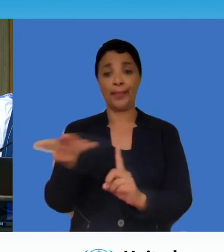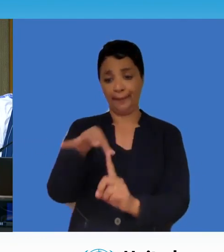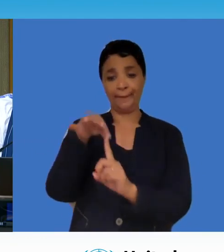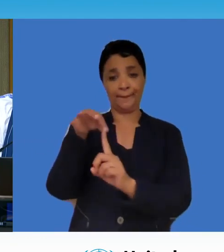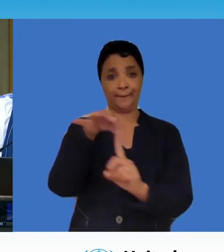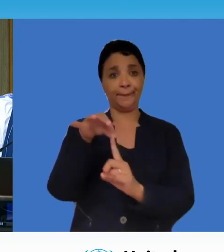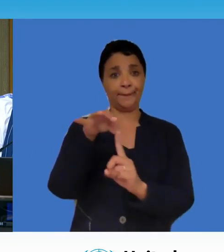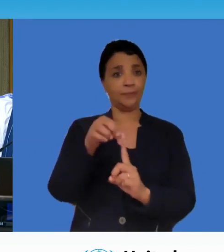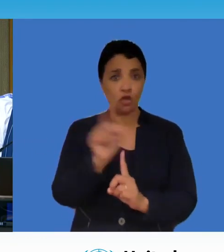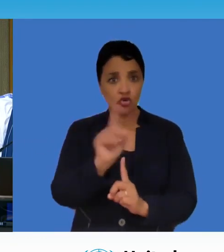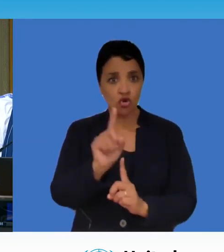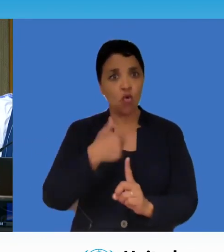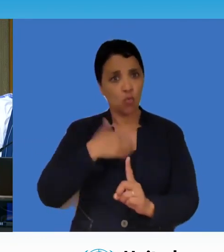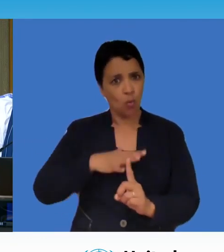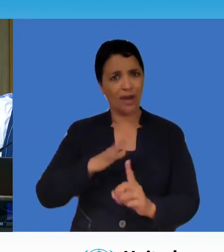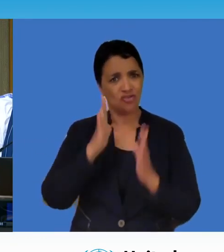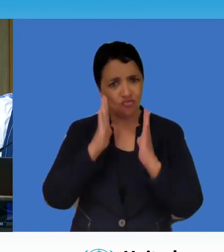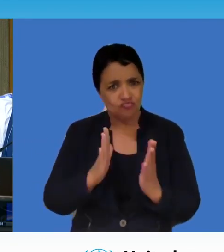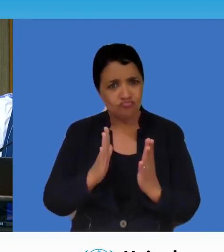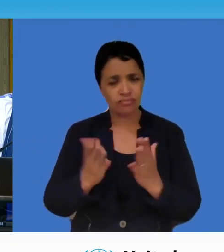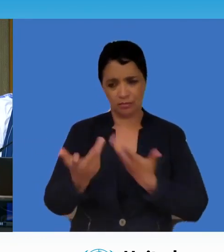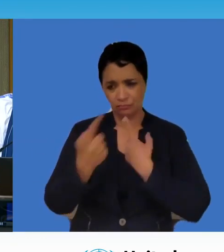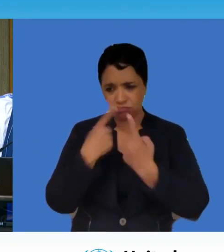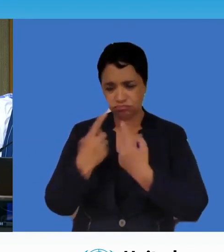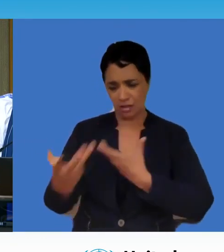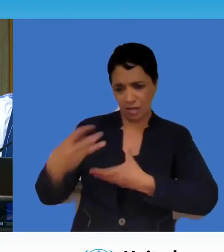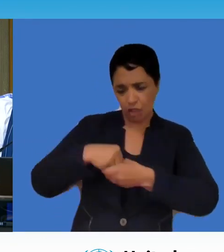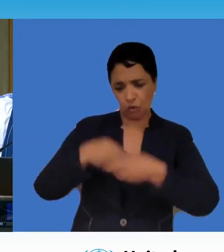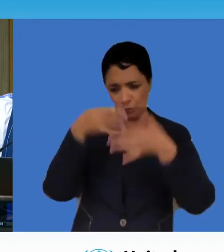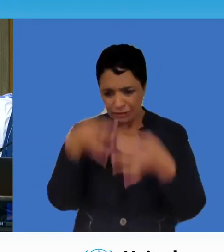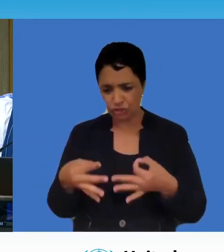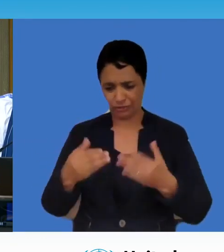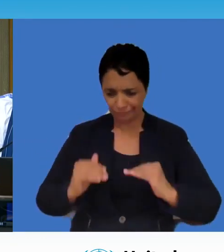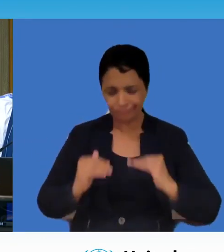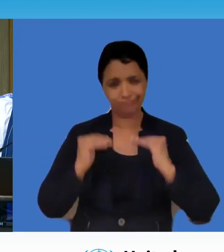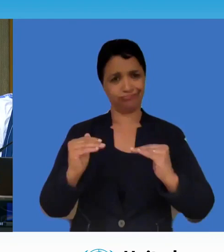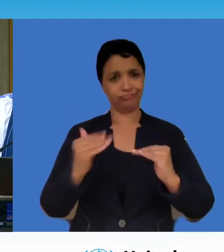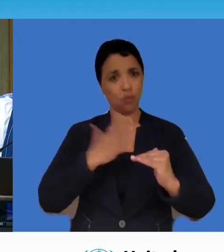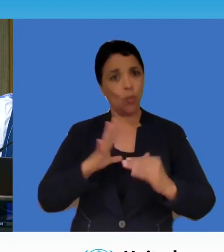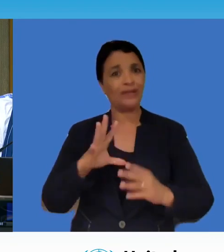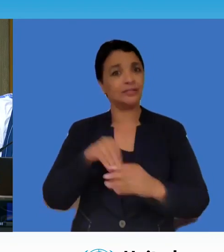exercises that when you have to do to engage with person disabilities a representative organization